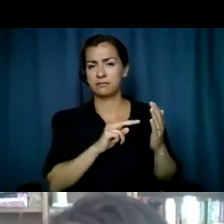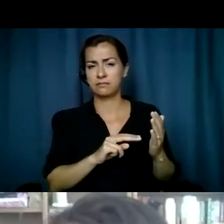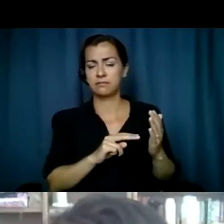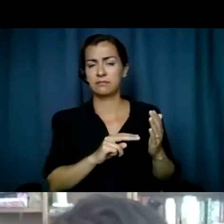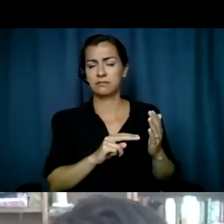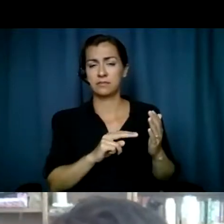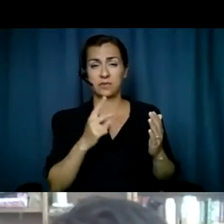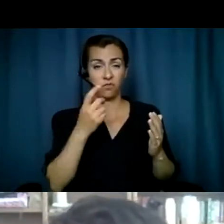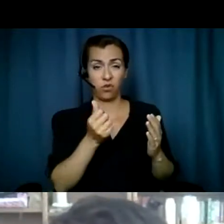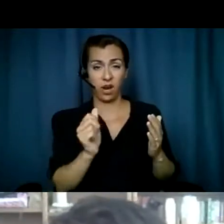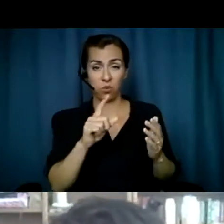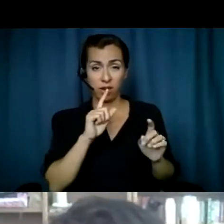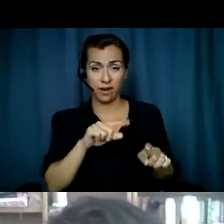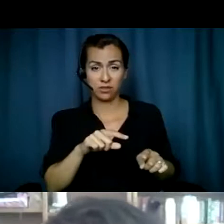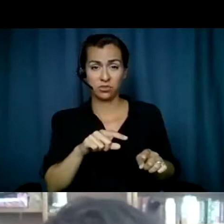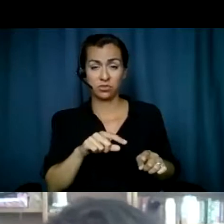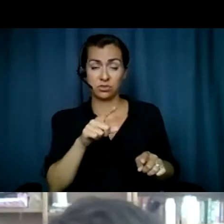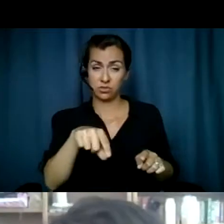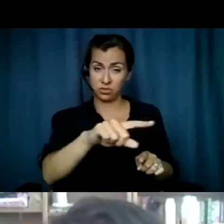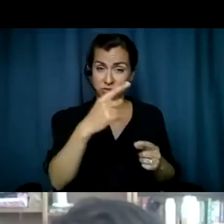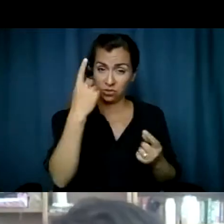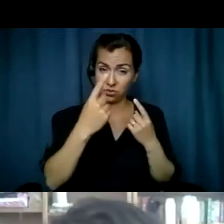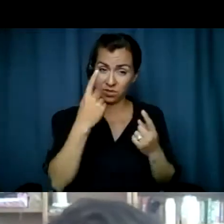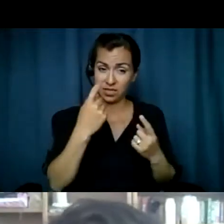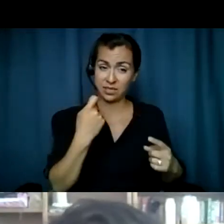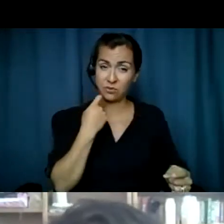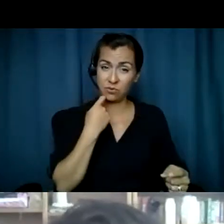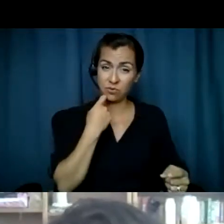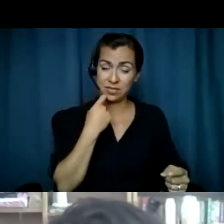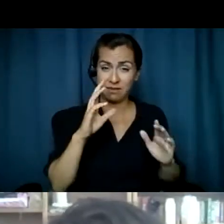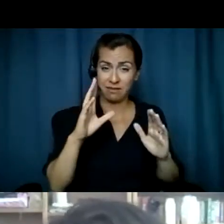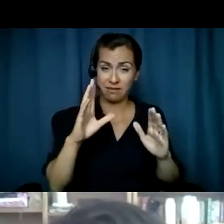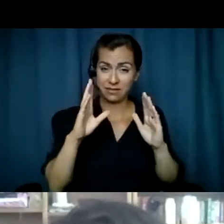many people that exist at the intersection of those two groups,